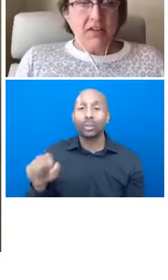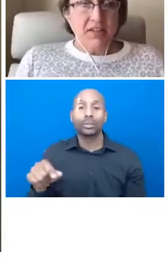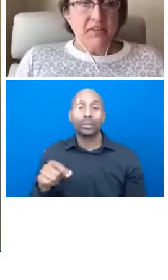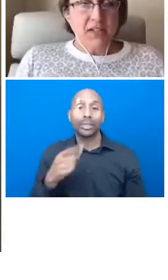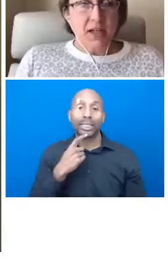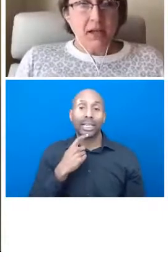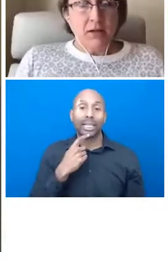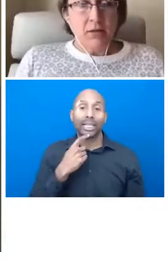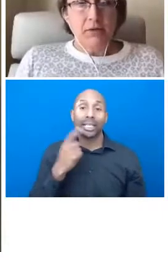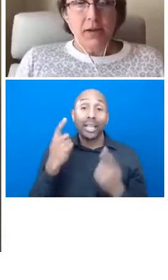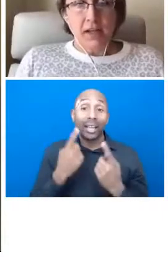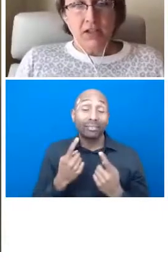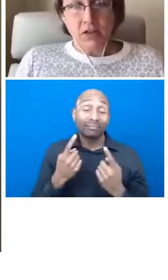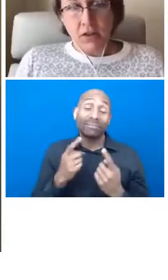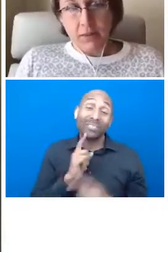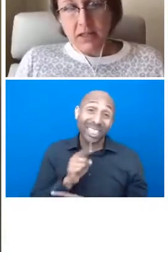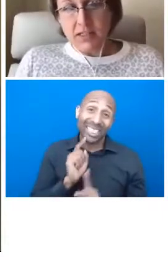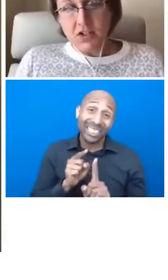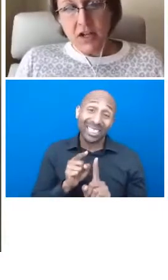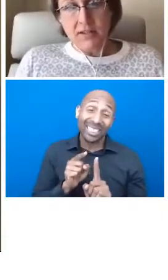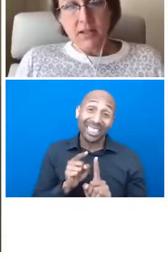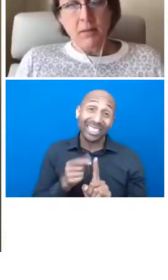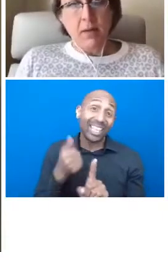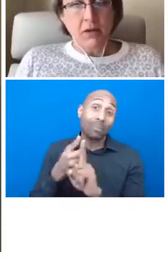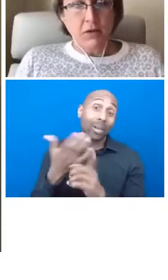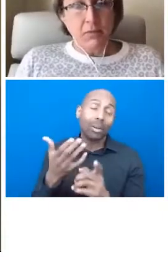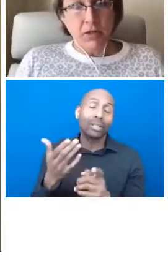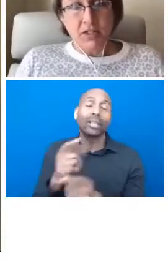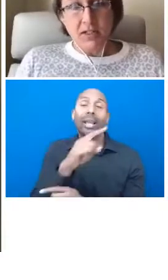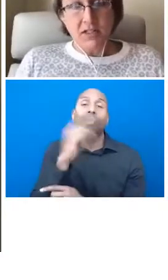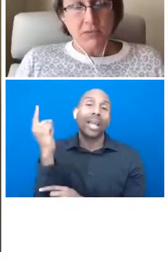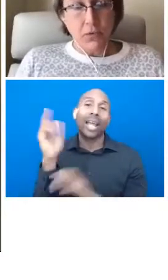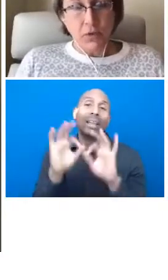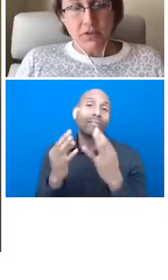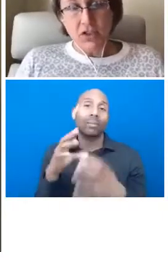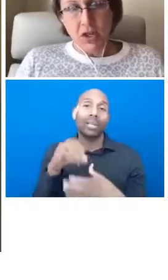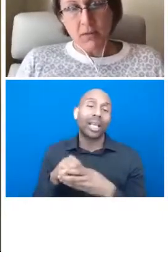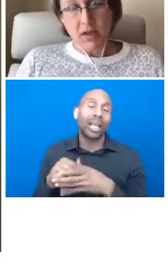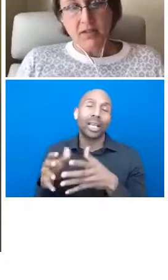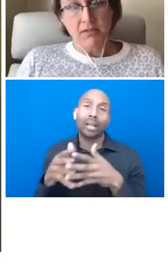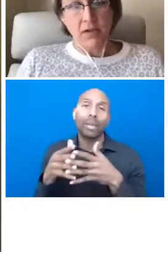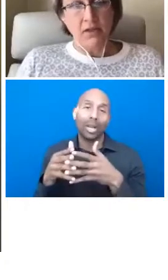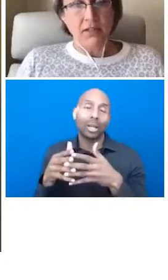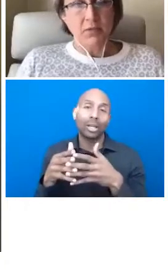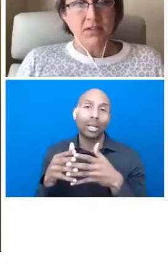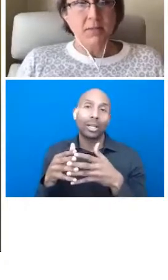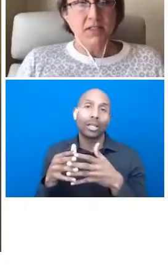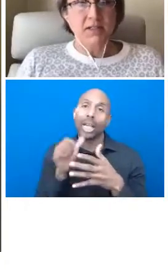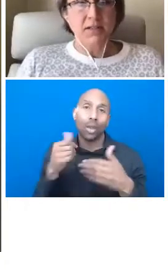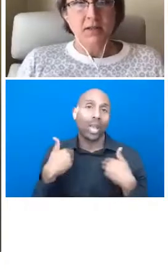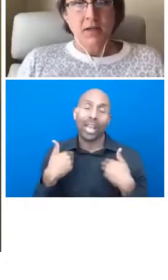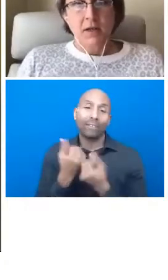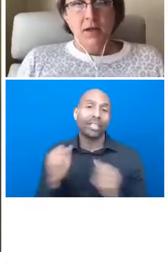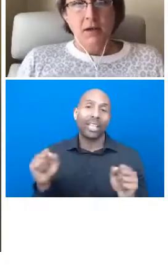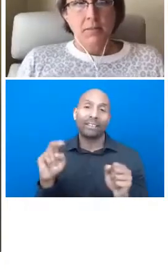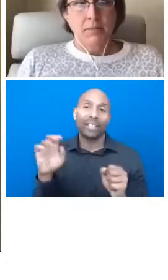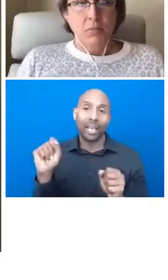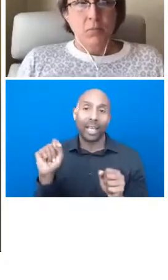a safety net.